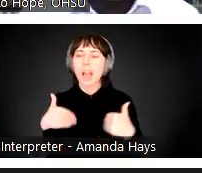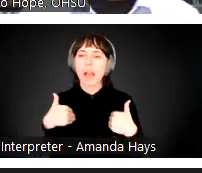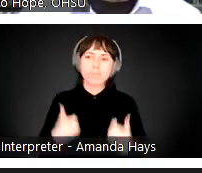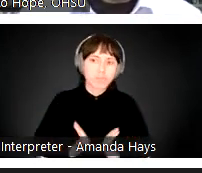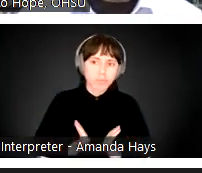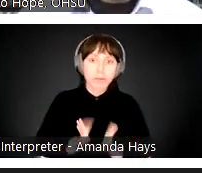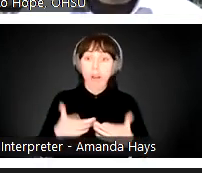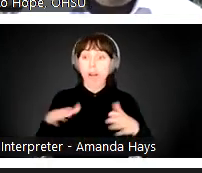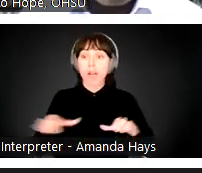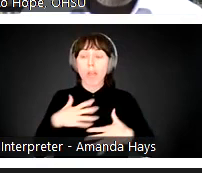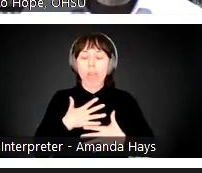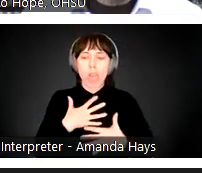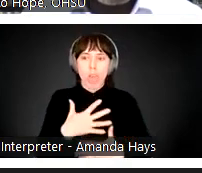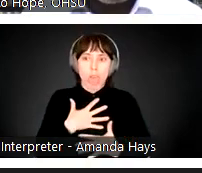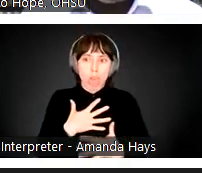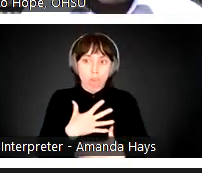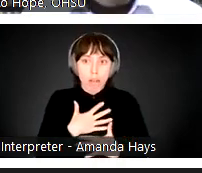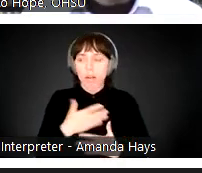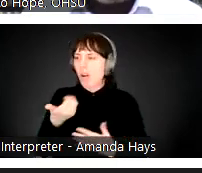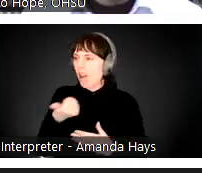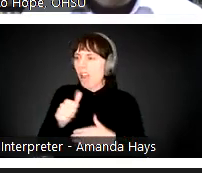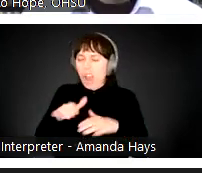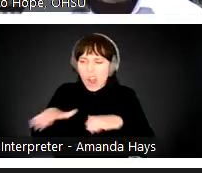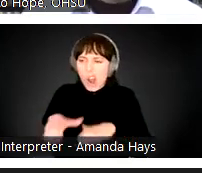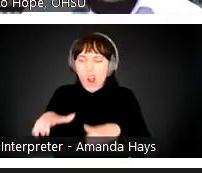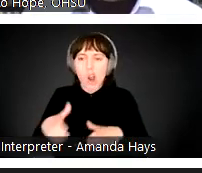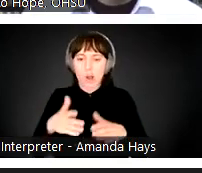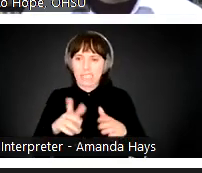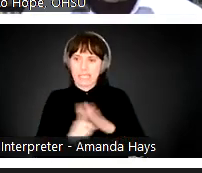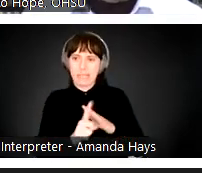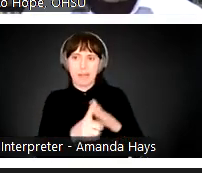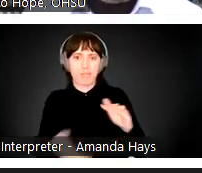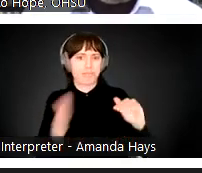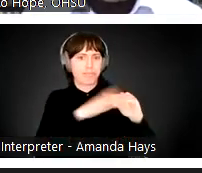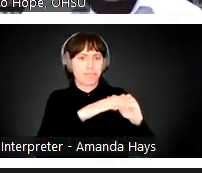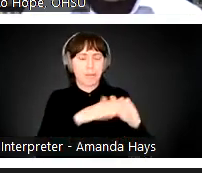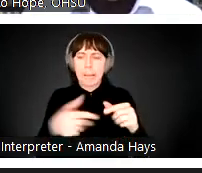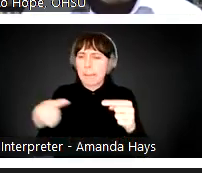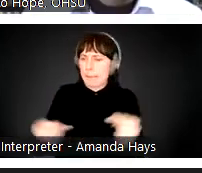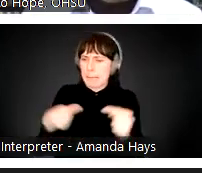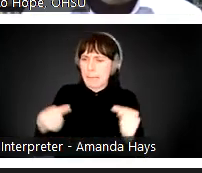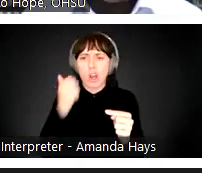just the worst thing of the symptoms, with overexertion. Pain is a very common one, particularly pain in the nerves-